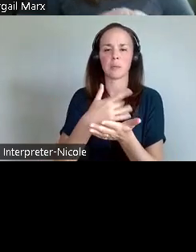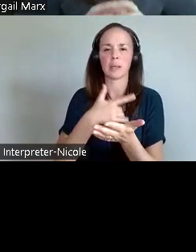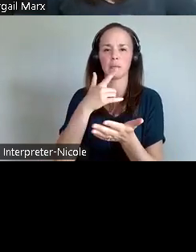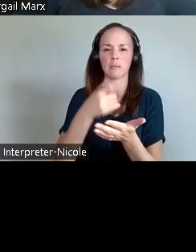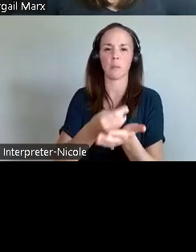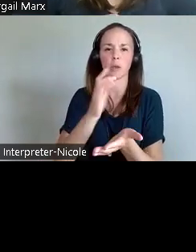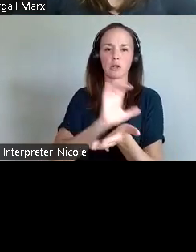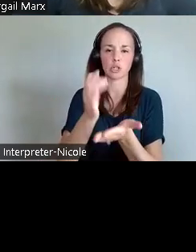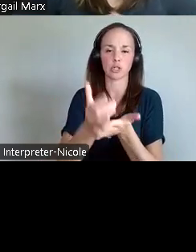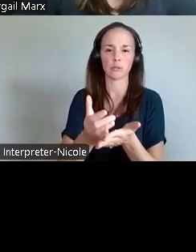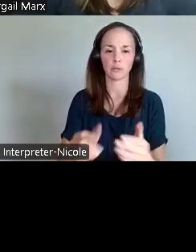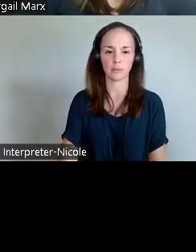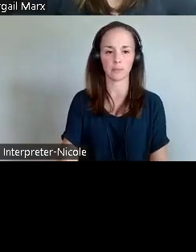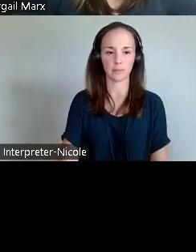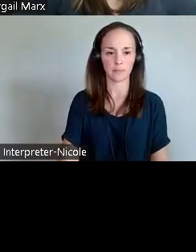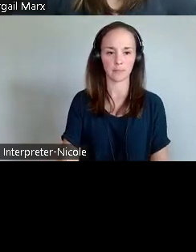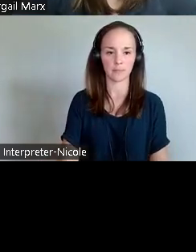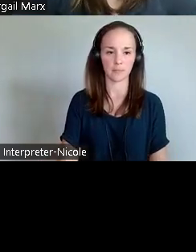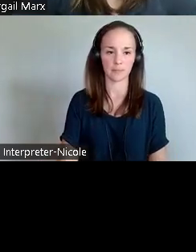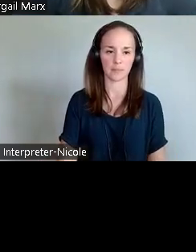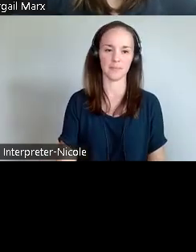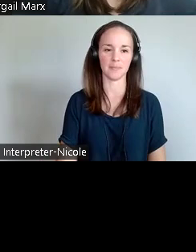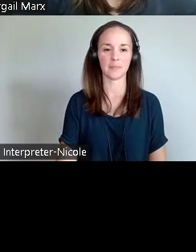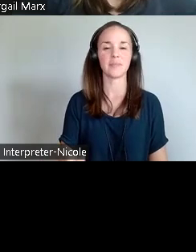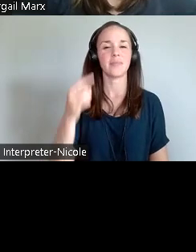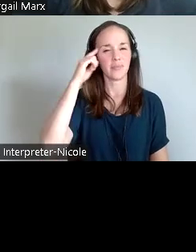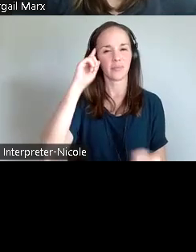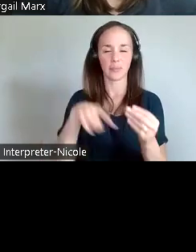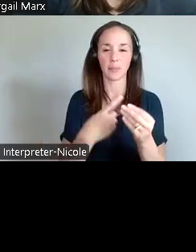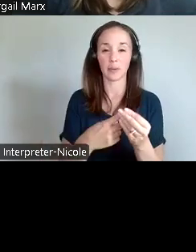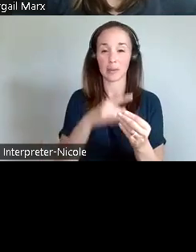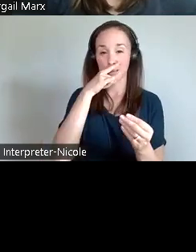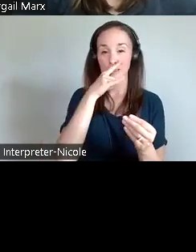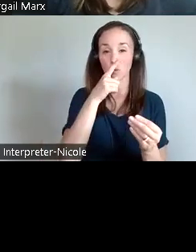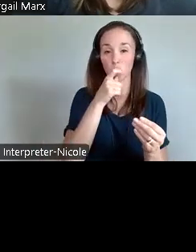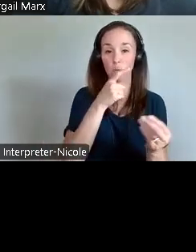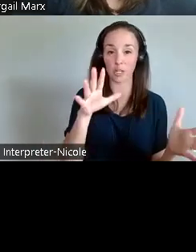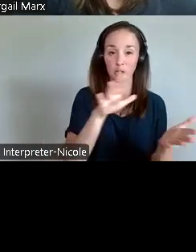Thinking about individuals who are still in school or who are transition age into adulthood,